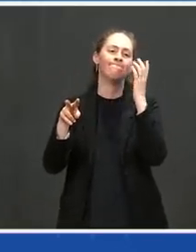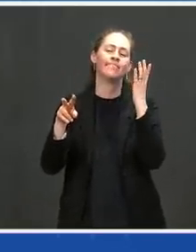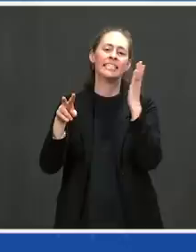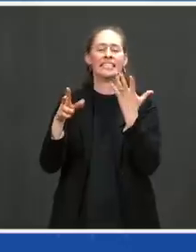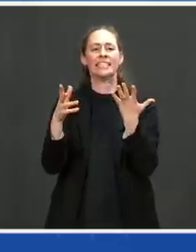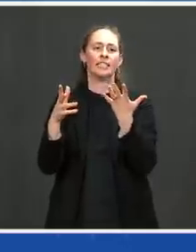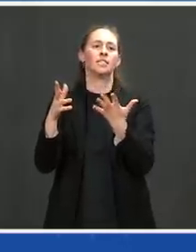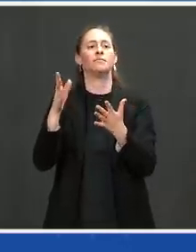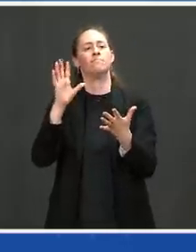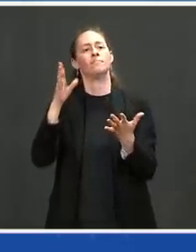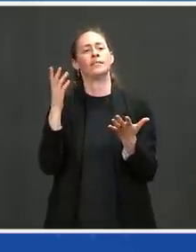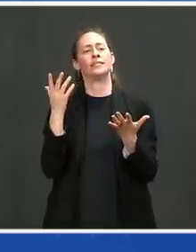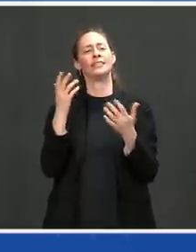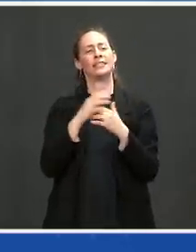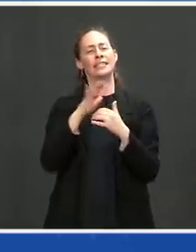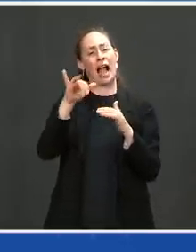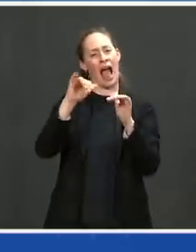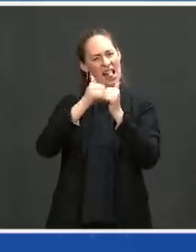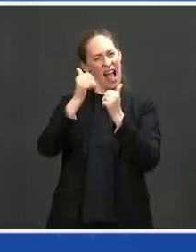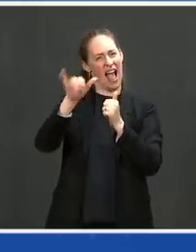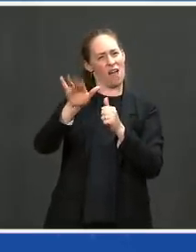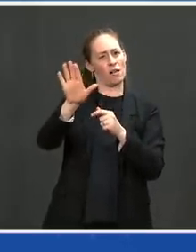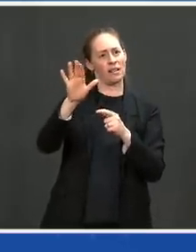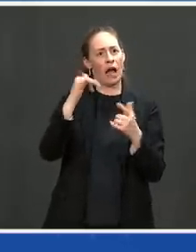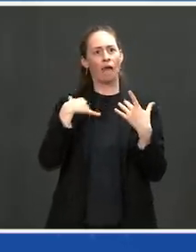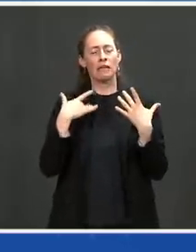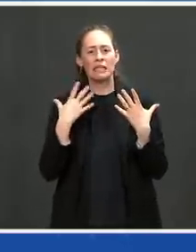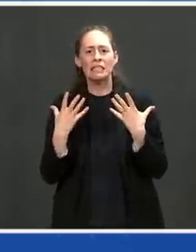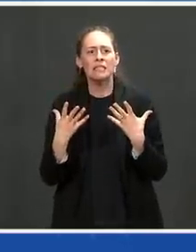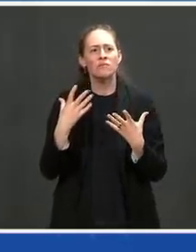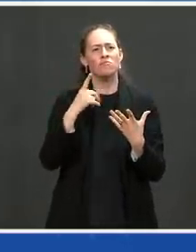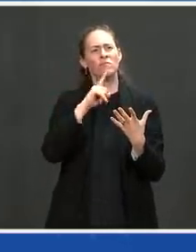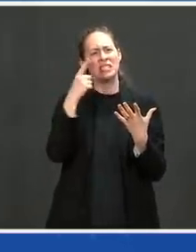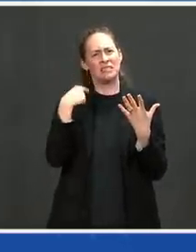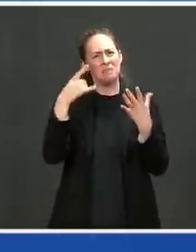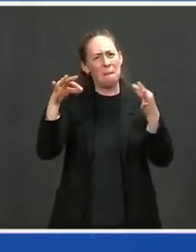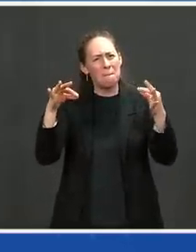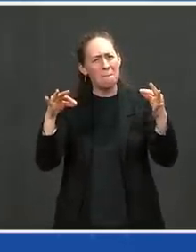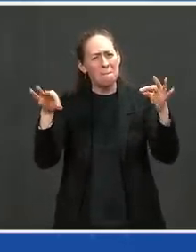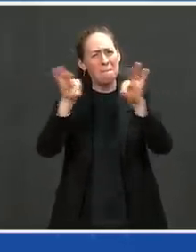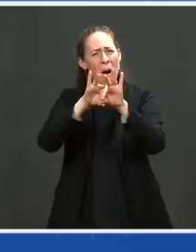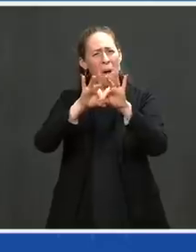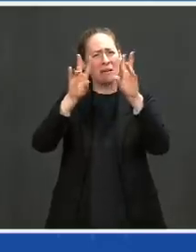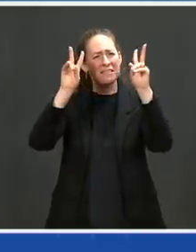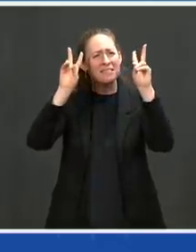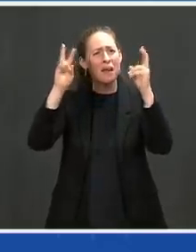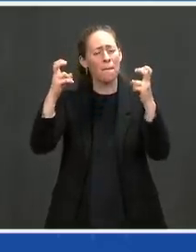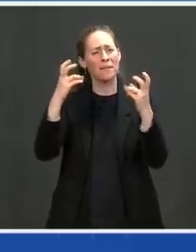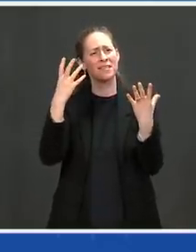if you hold near and dear to you that you like to be able to -- anyway —